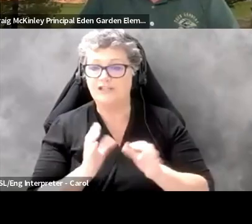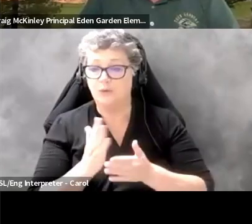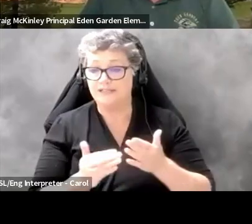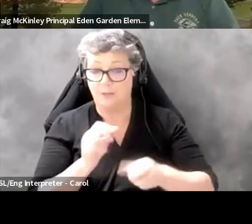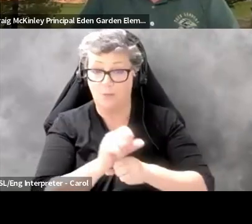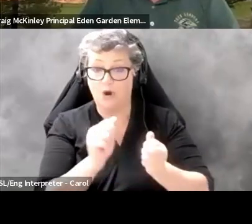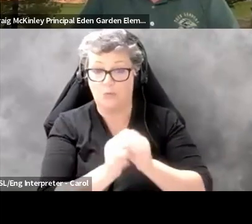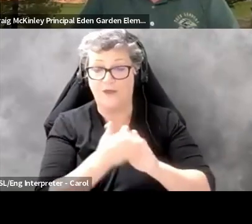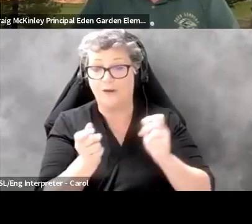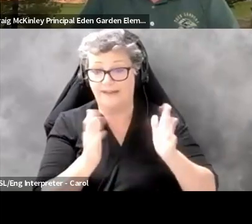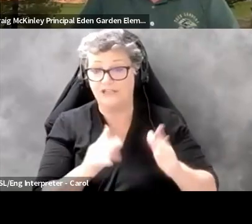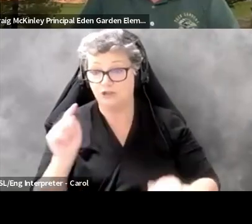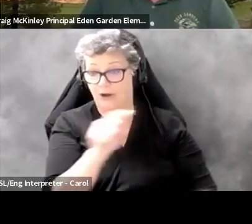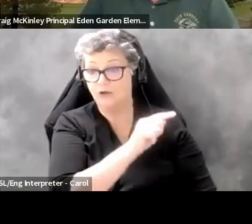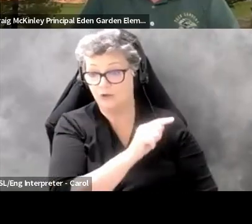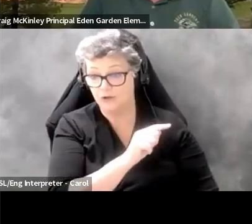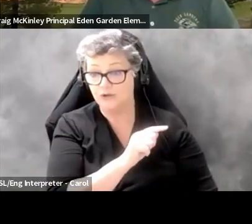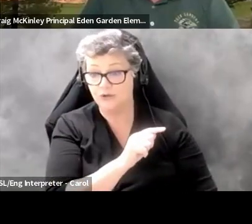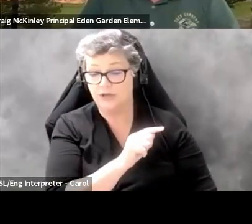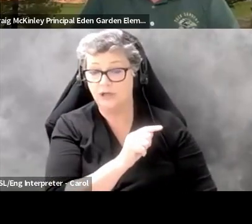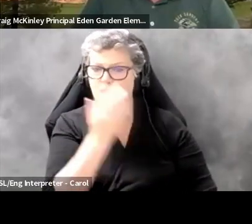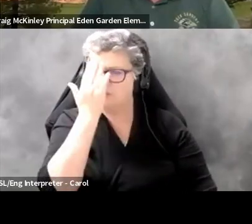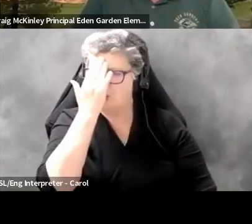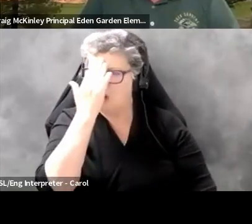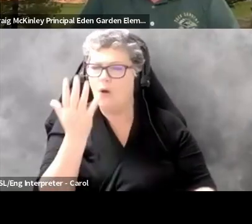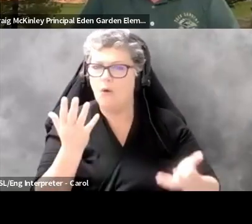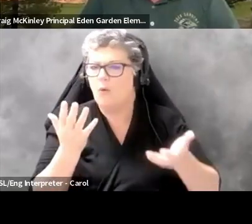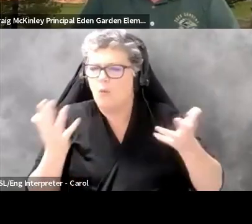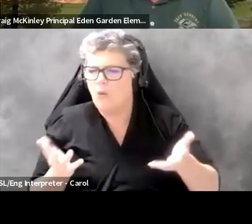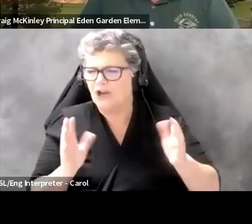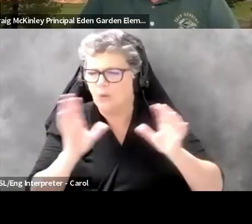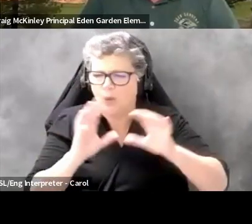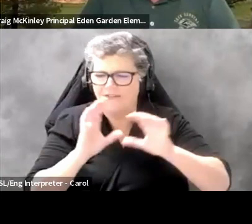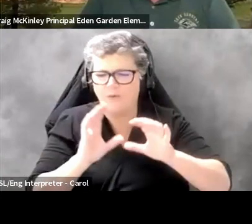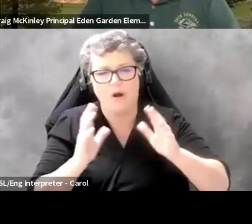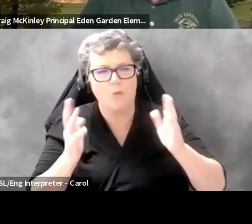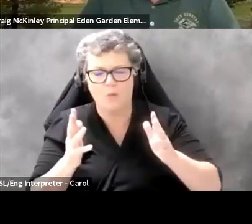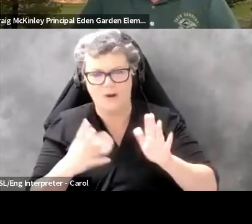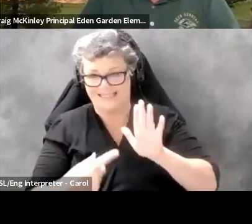administrators to know what to look what are we looking for? What is the sign of excellence and